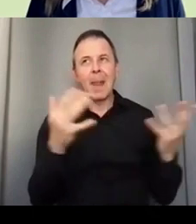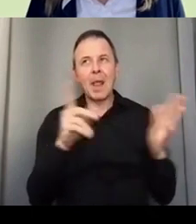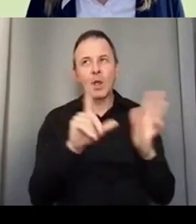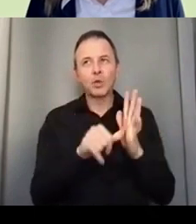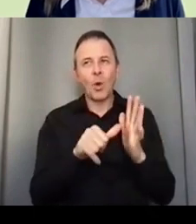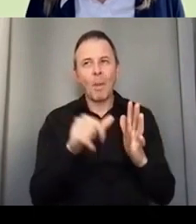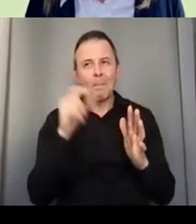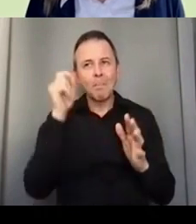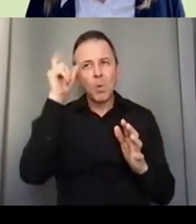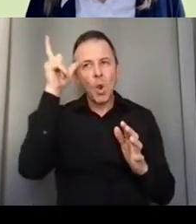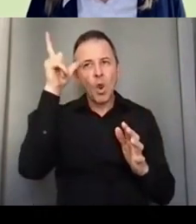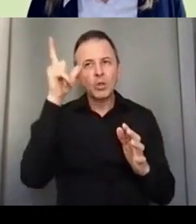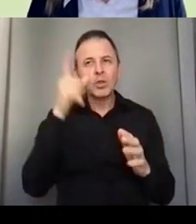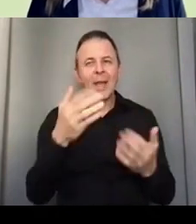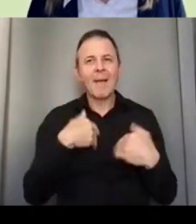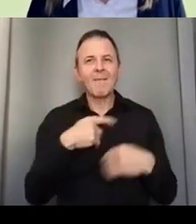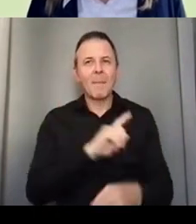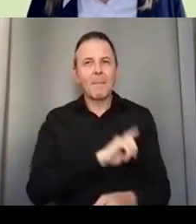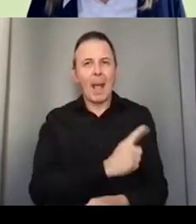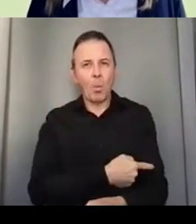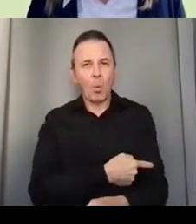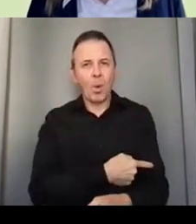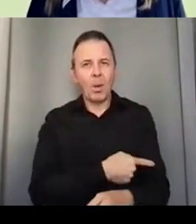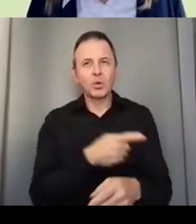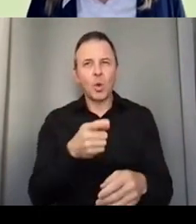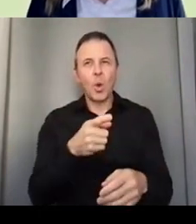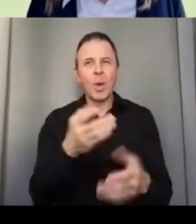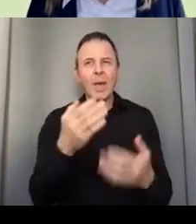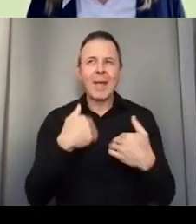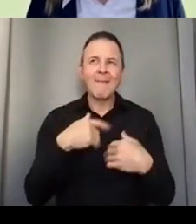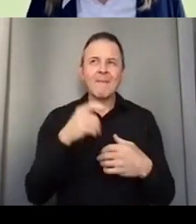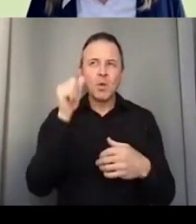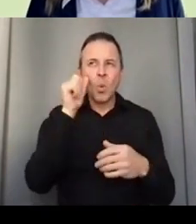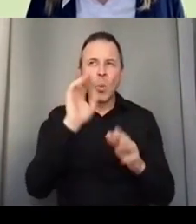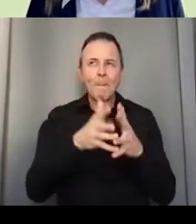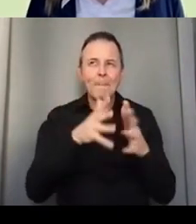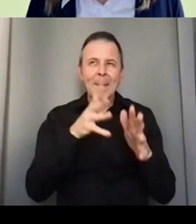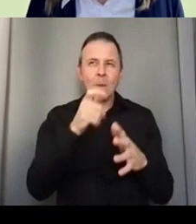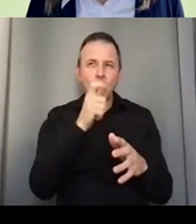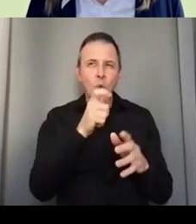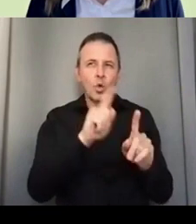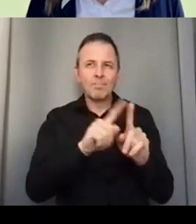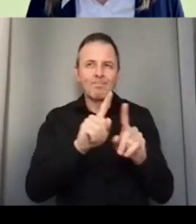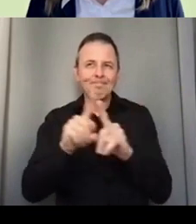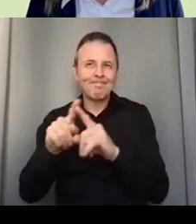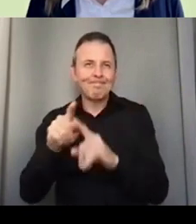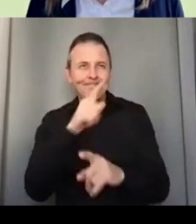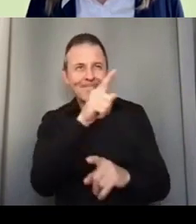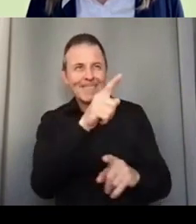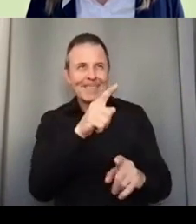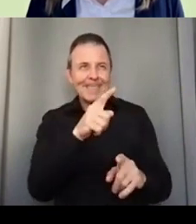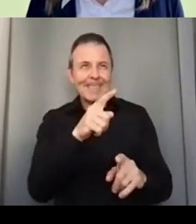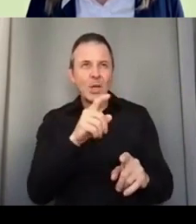knowledge on NDIS language so that the LAC's and planners are not the ones that are translating your information into NDIS